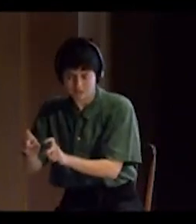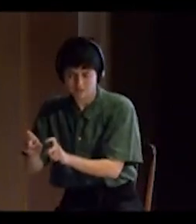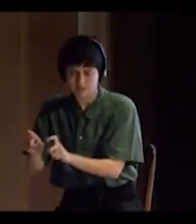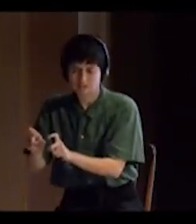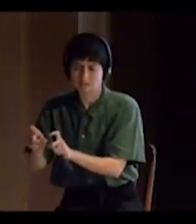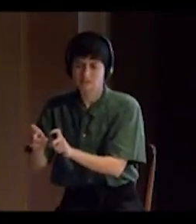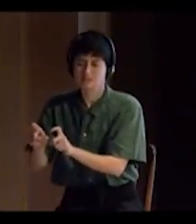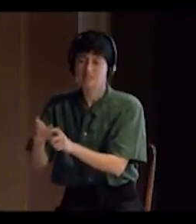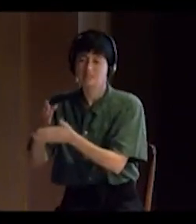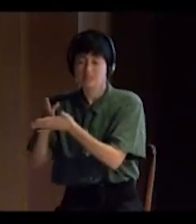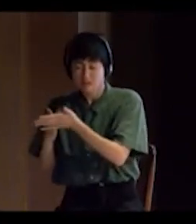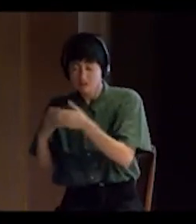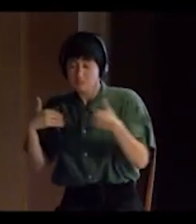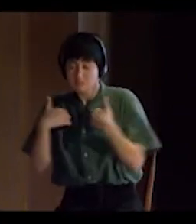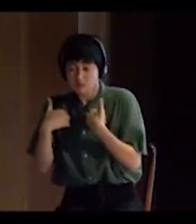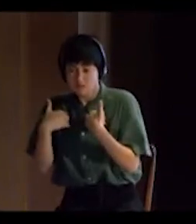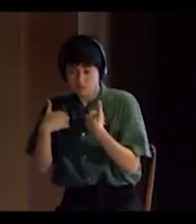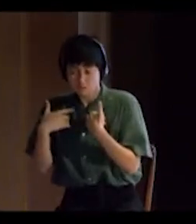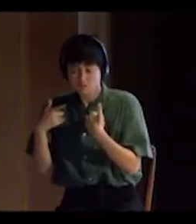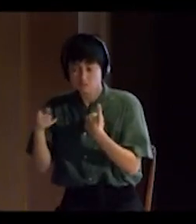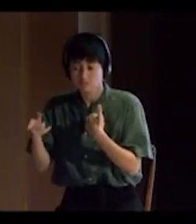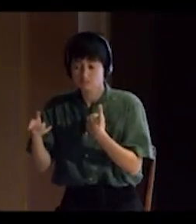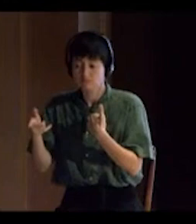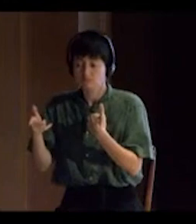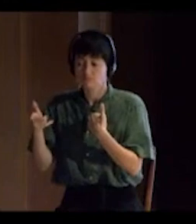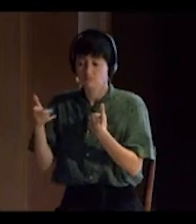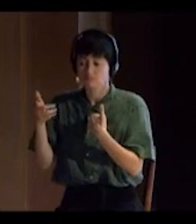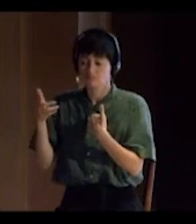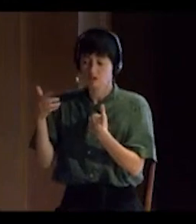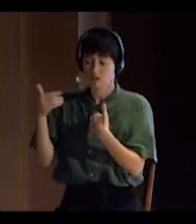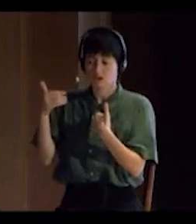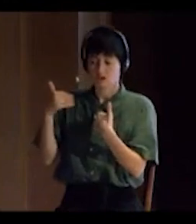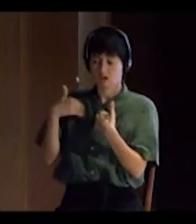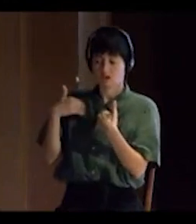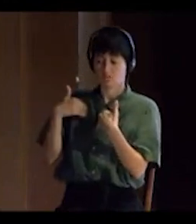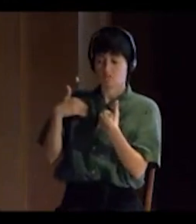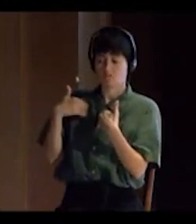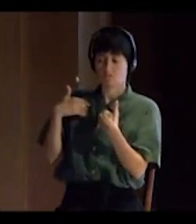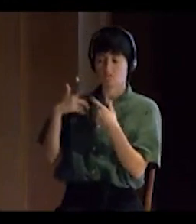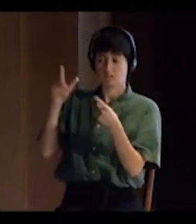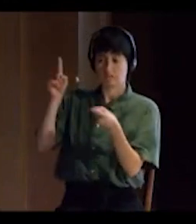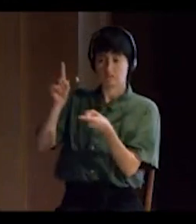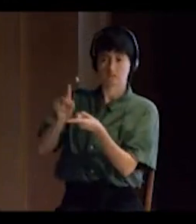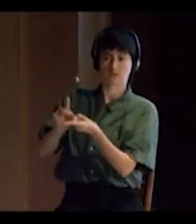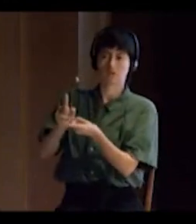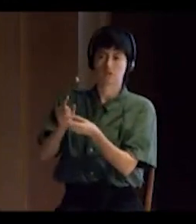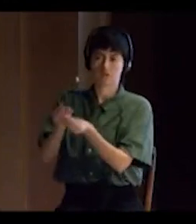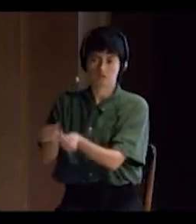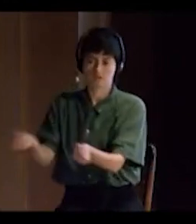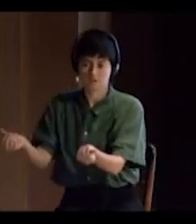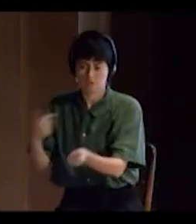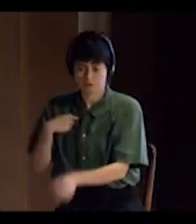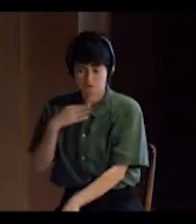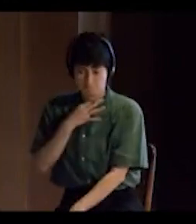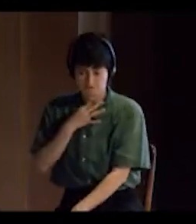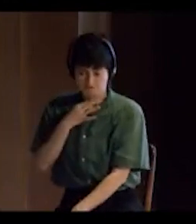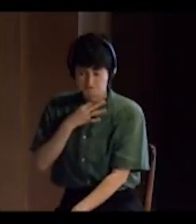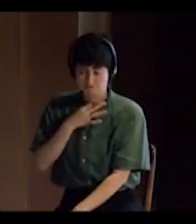We don't know what the duration of a shark species is. I'm very curious if megalodon is the average duration of a shark species.